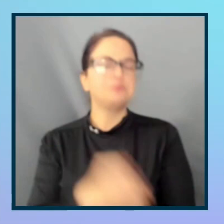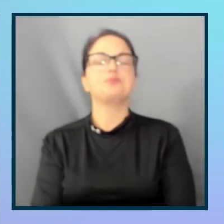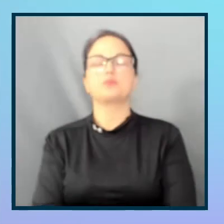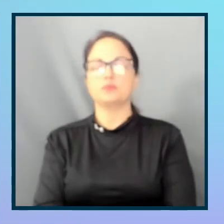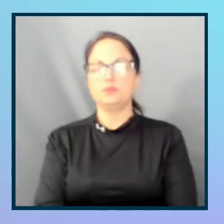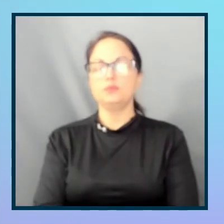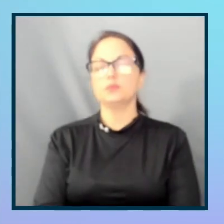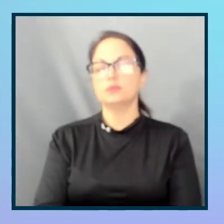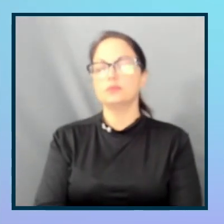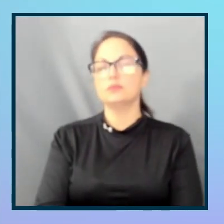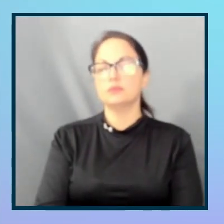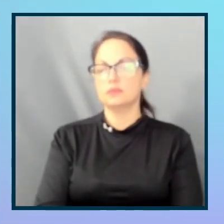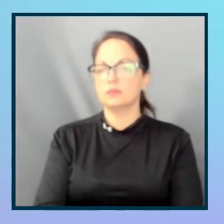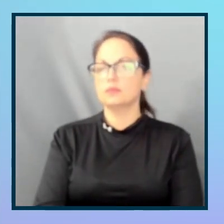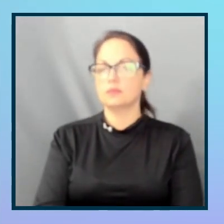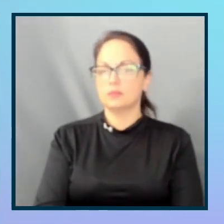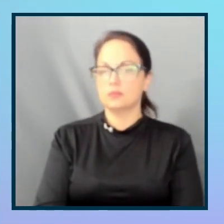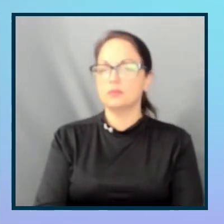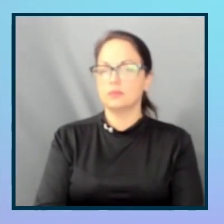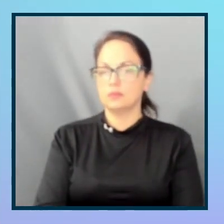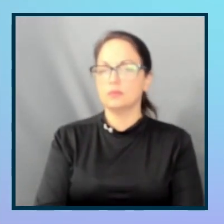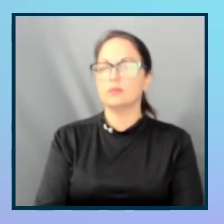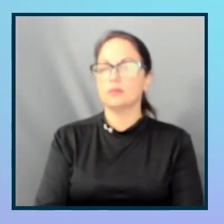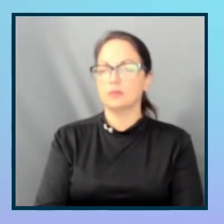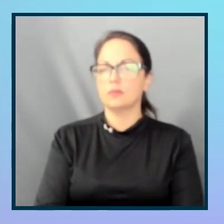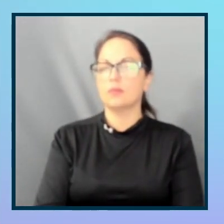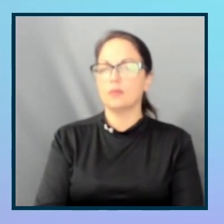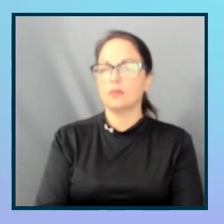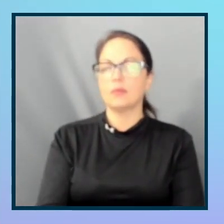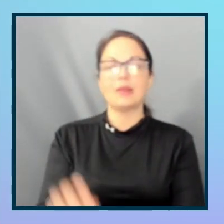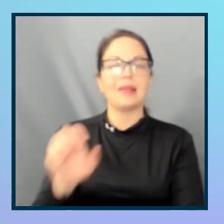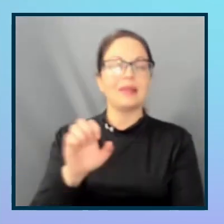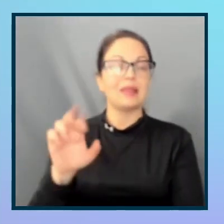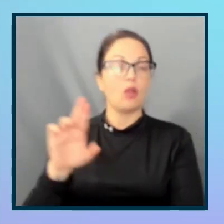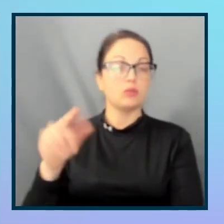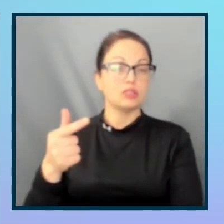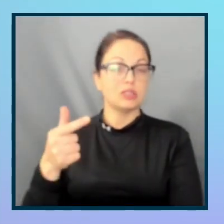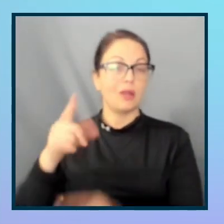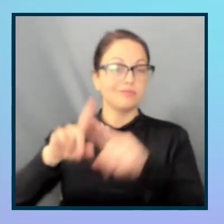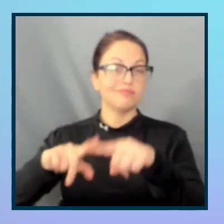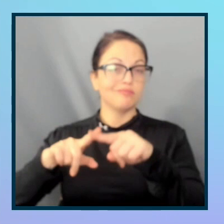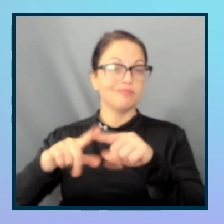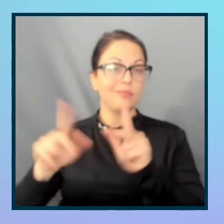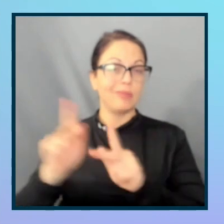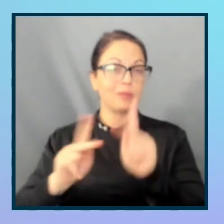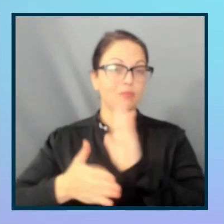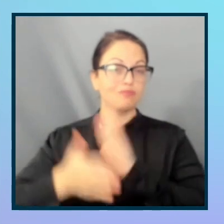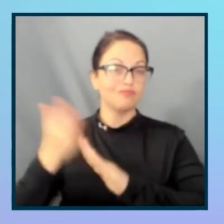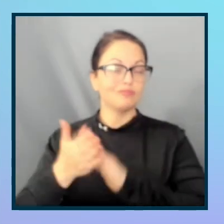ERGs are dependent on the people that are running them. They're mostly volunteer based.